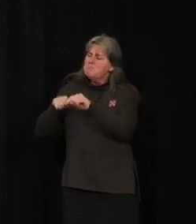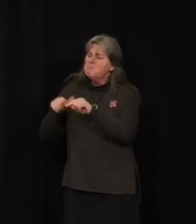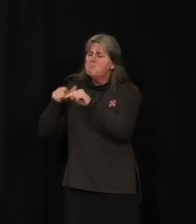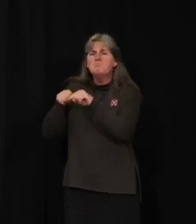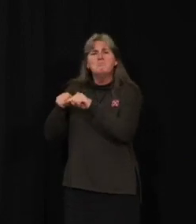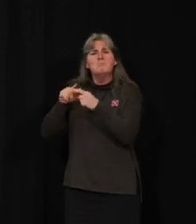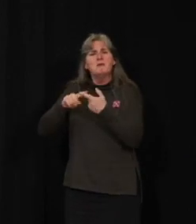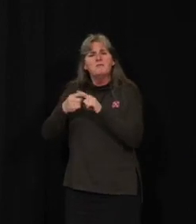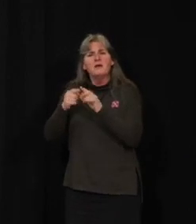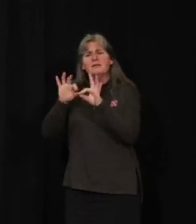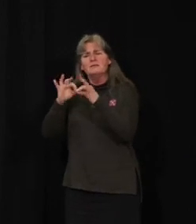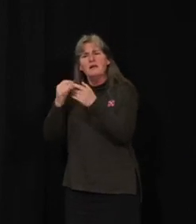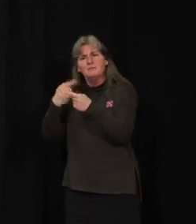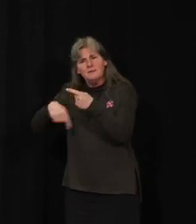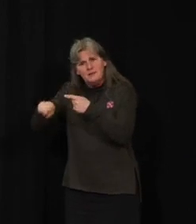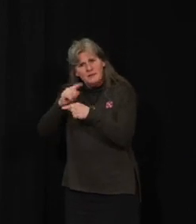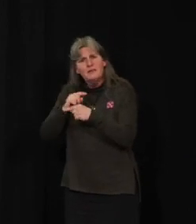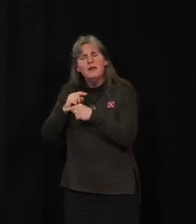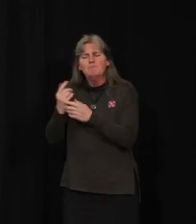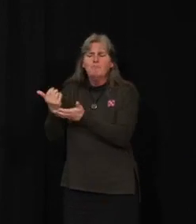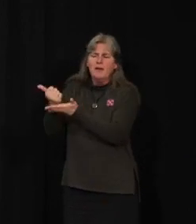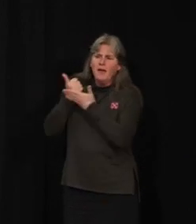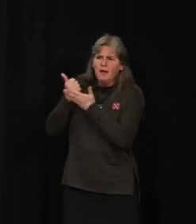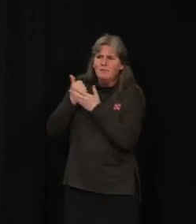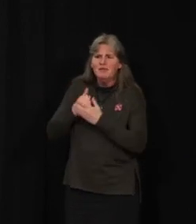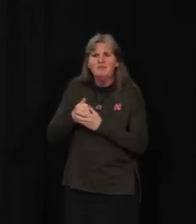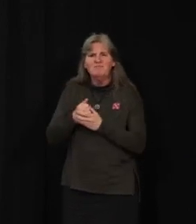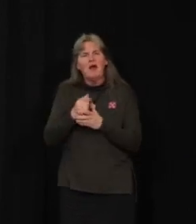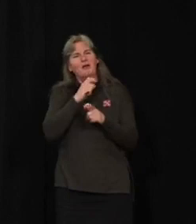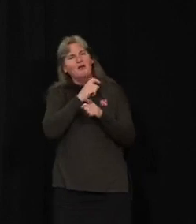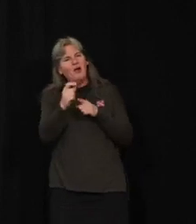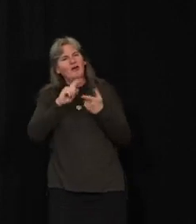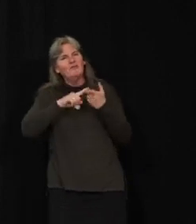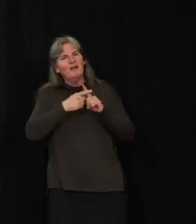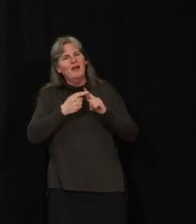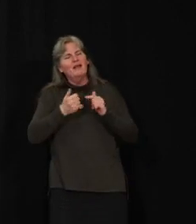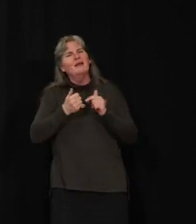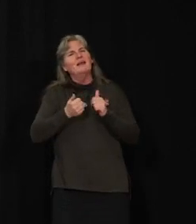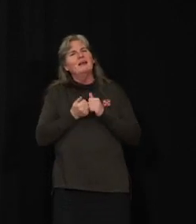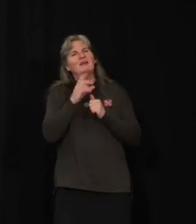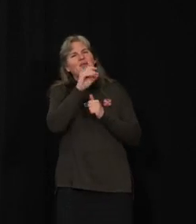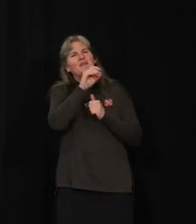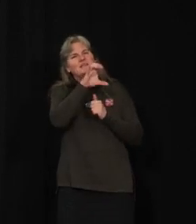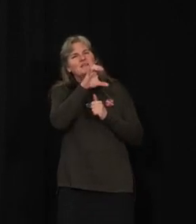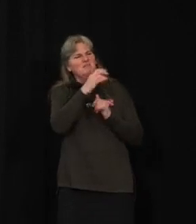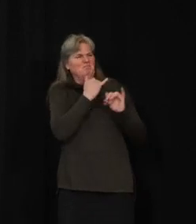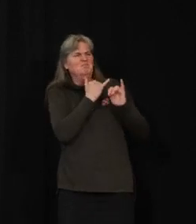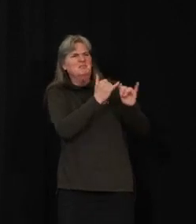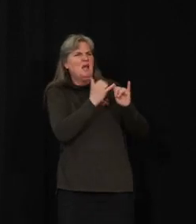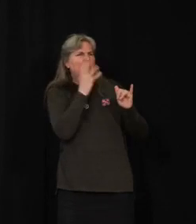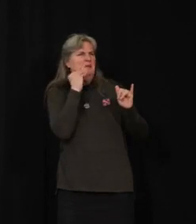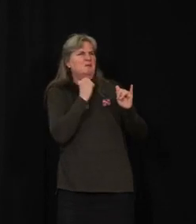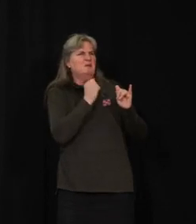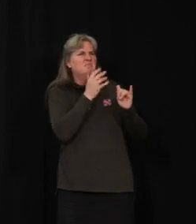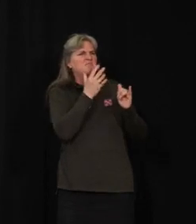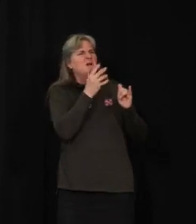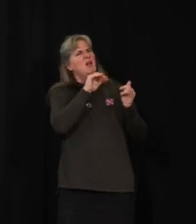yesterday with a friend of mine going through very similar concerns. So really, as we say to each other we are fine, now it's the